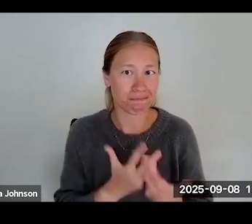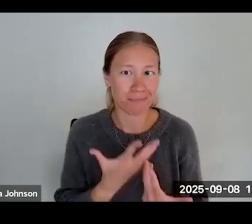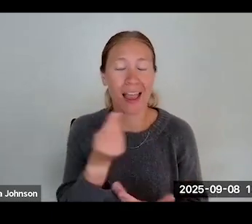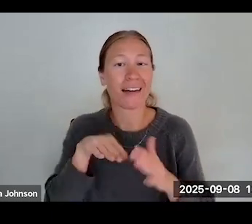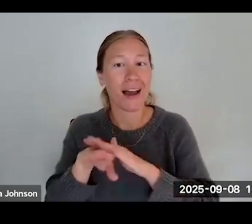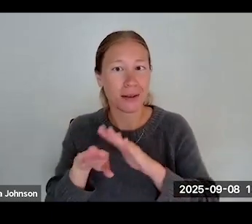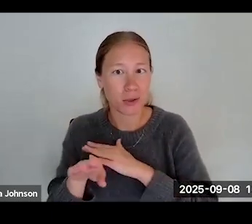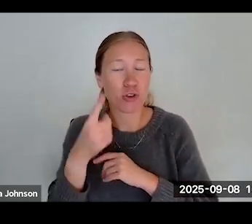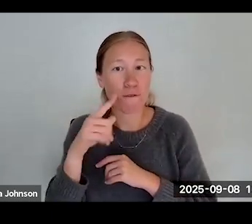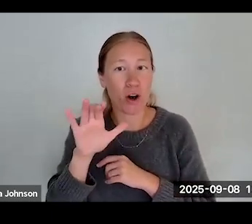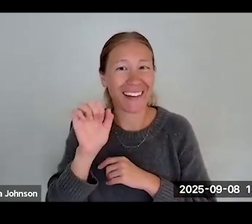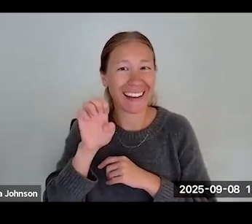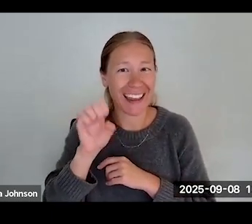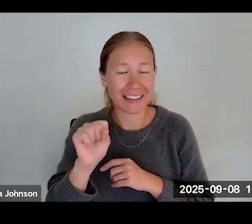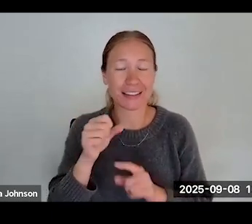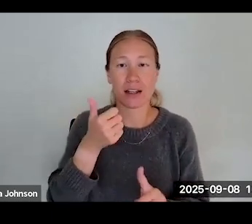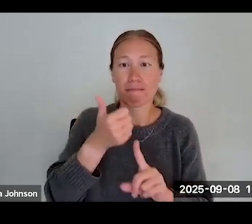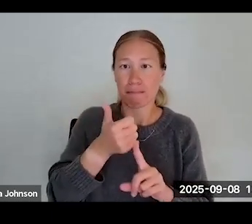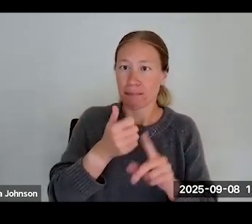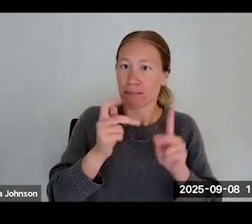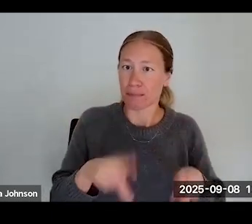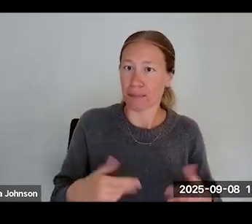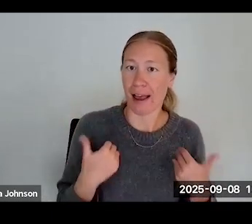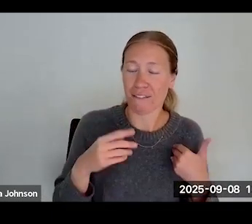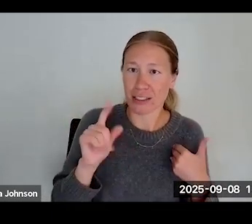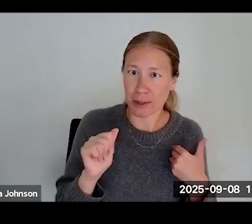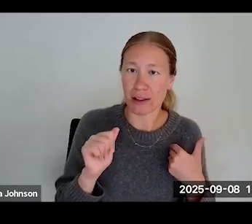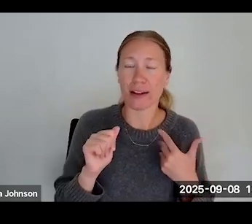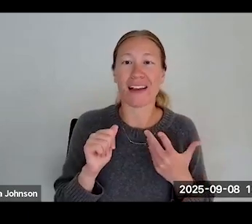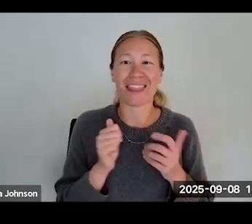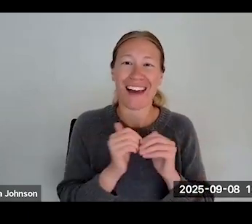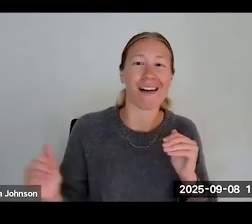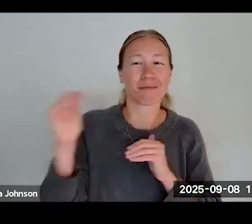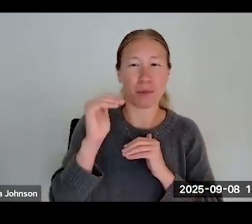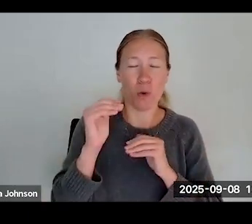in cases where individuals with disabilities have needs that exceed the minimum standards.